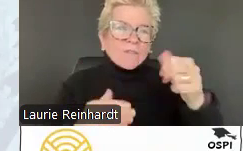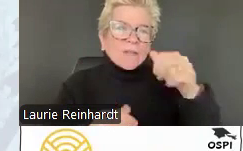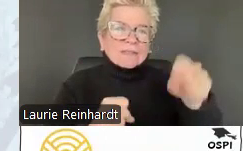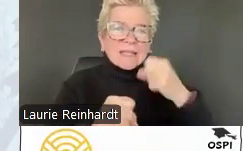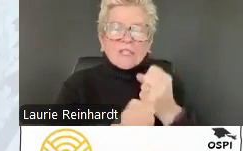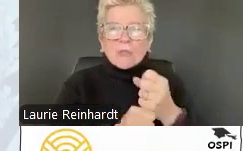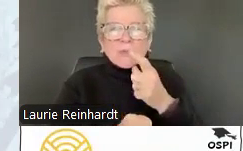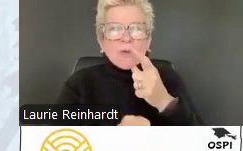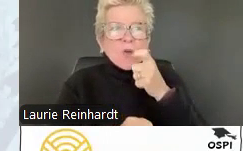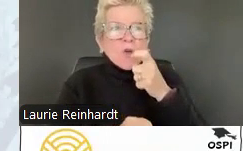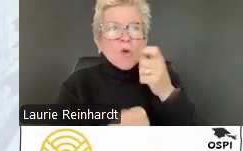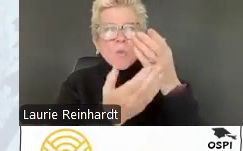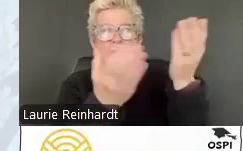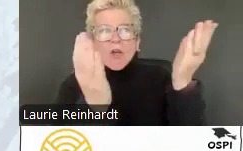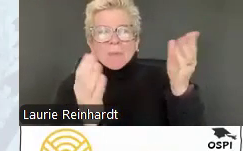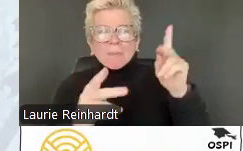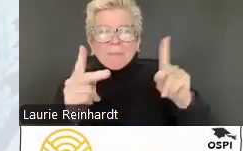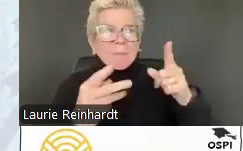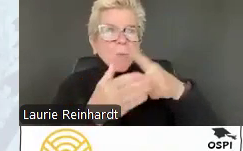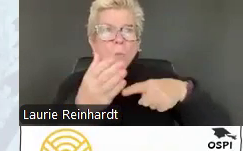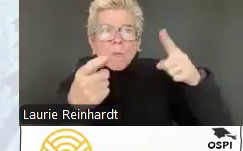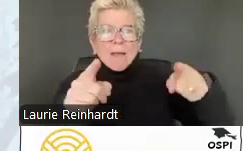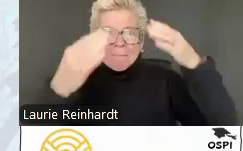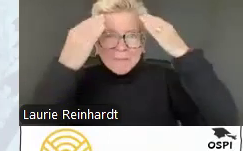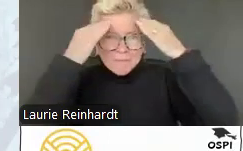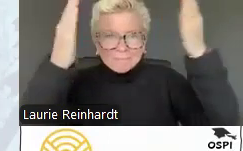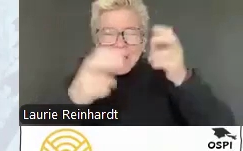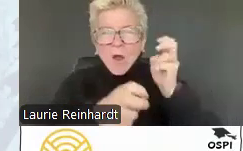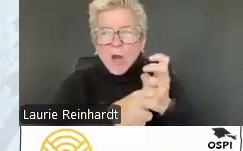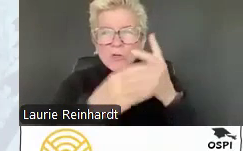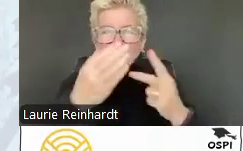point but yeah that's there's a lot that students can be funneled in and